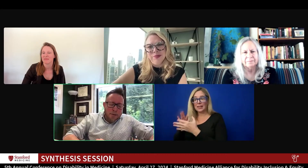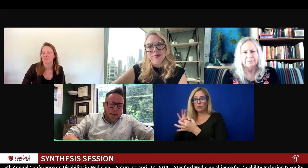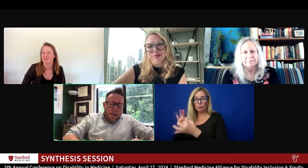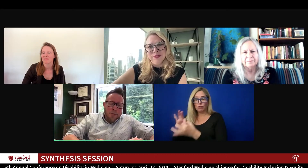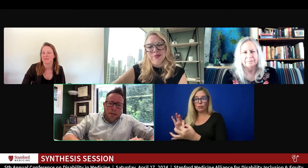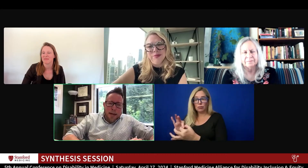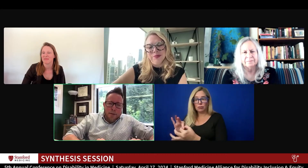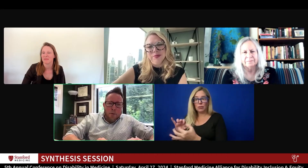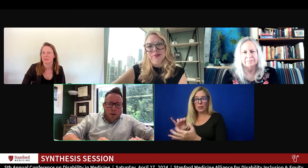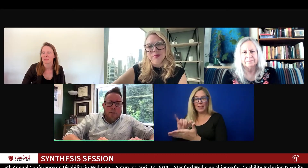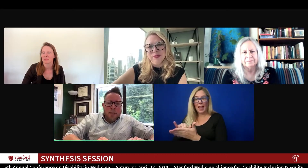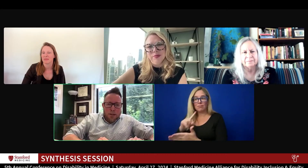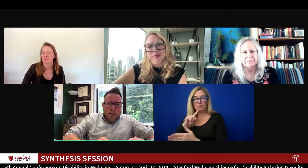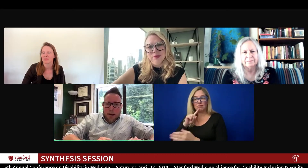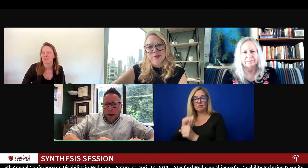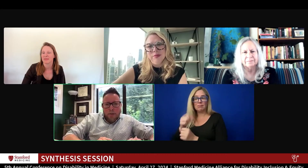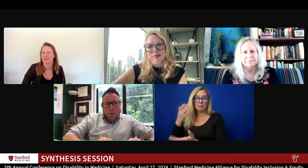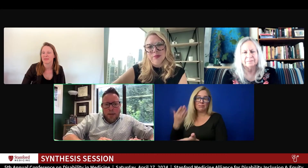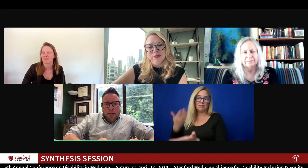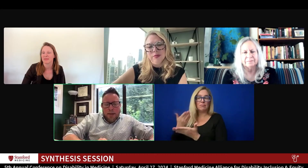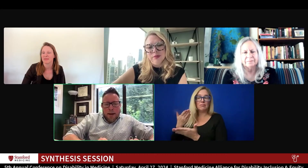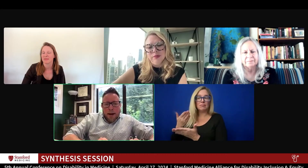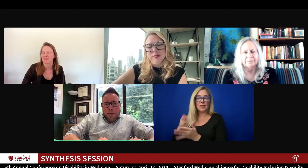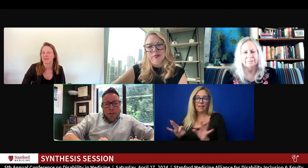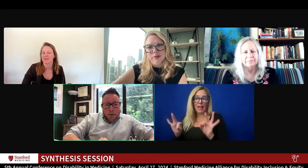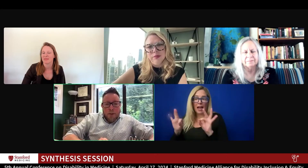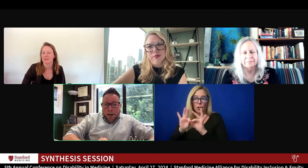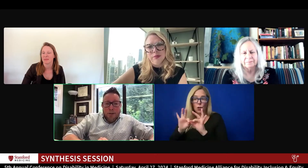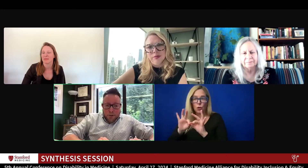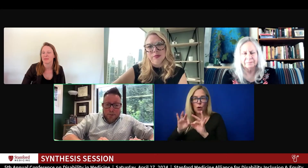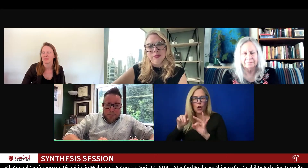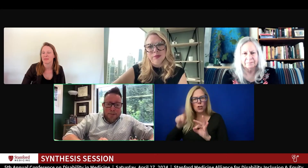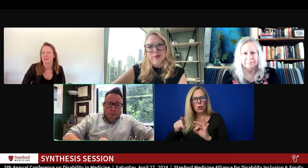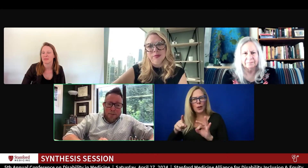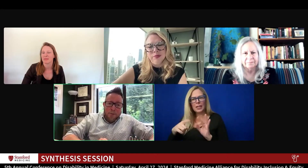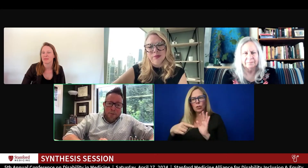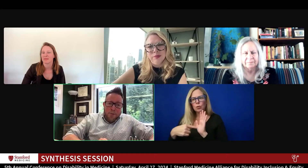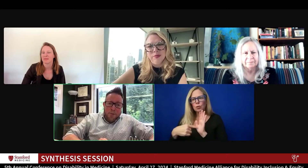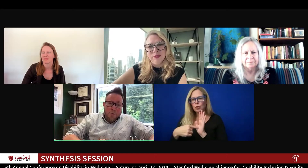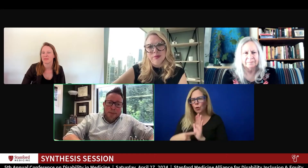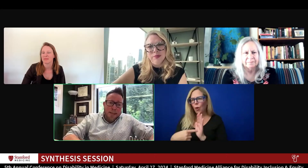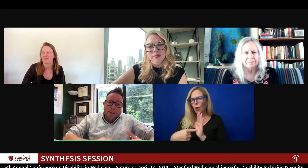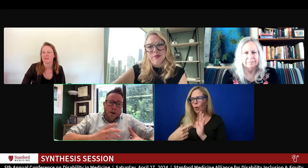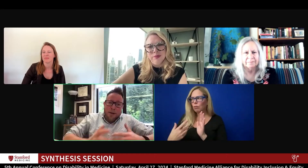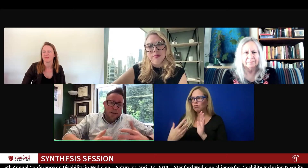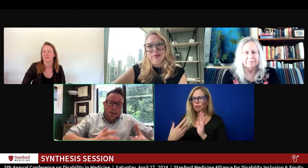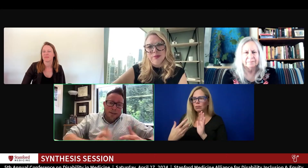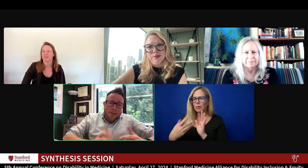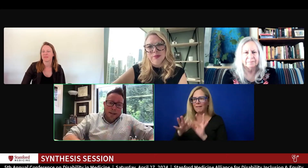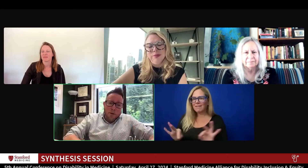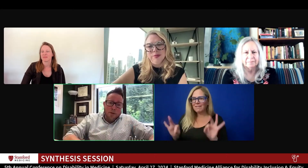And so I think we need to have more conversations about how do we show value with the economics and what we're